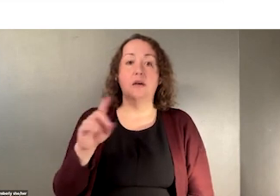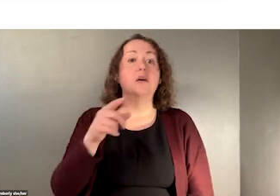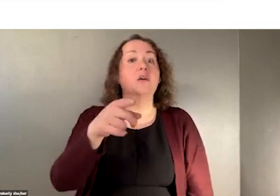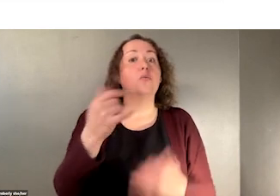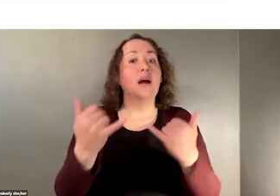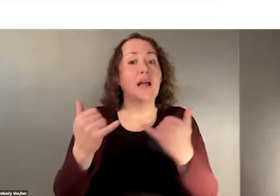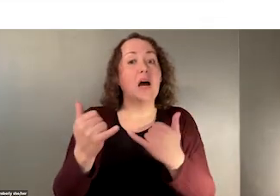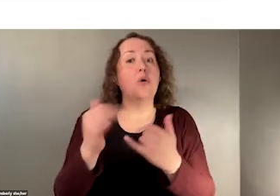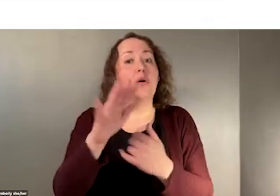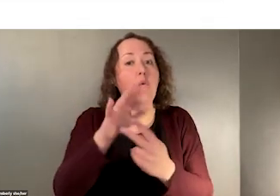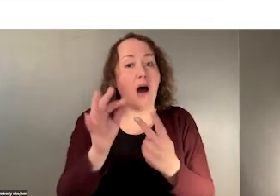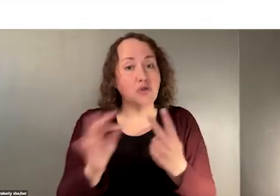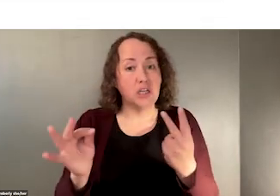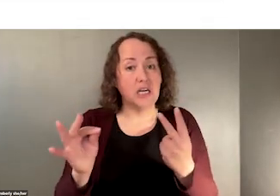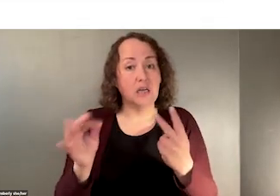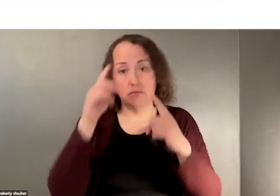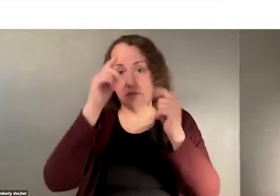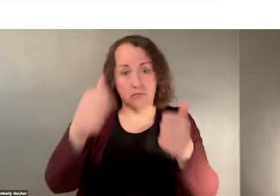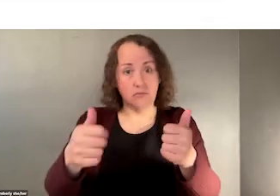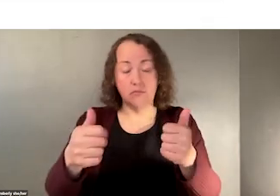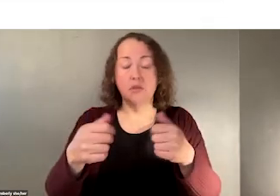We're going to assume if you've linked your ORCID account to SciENcv that you'd